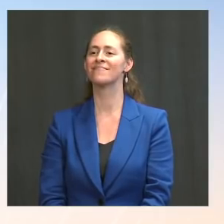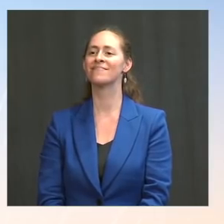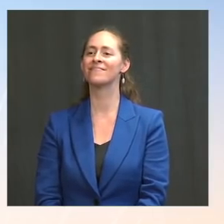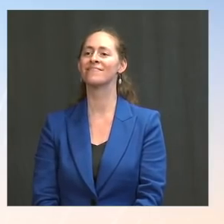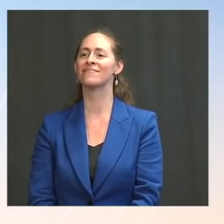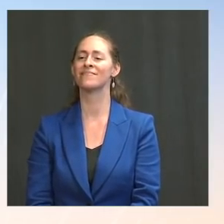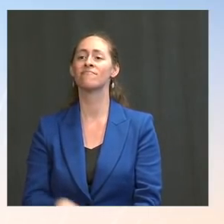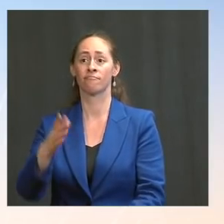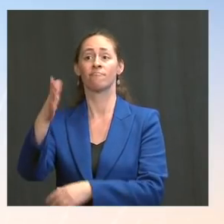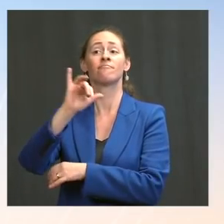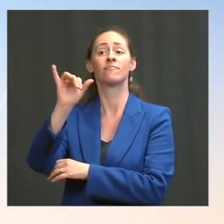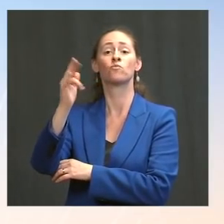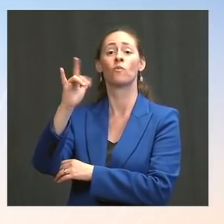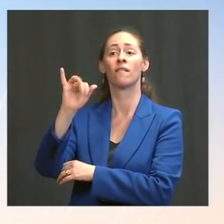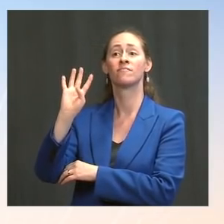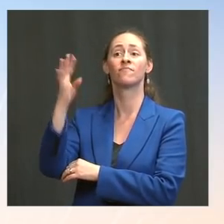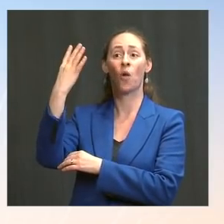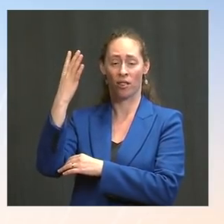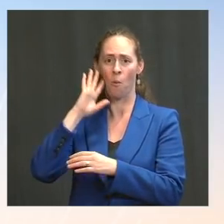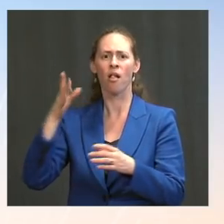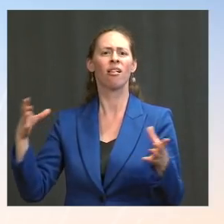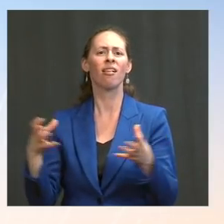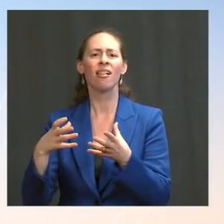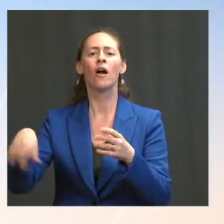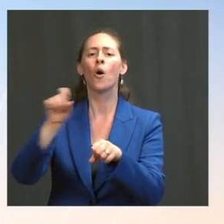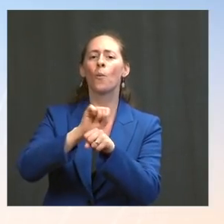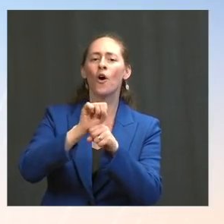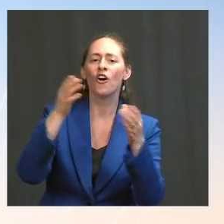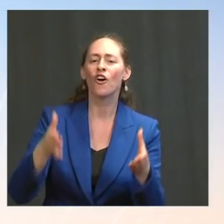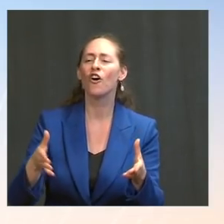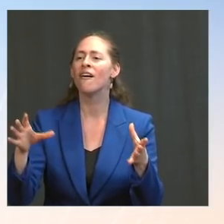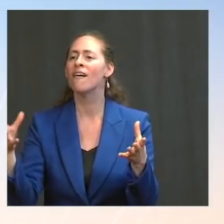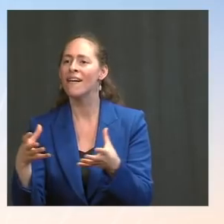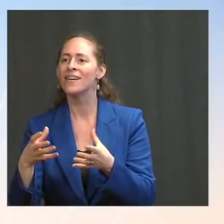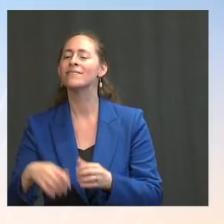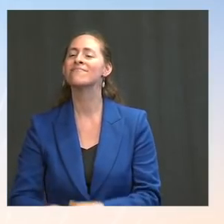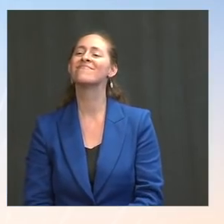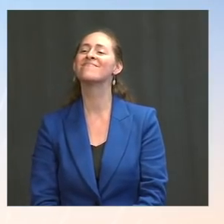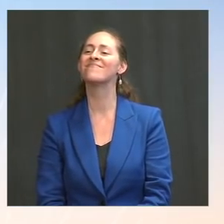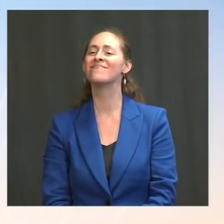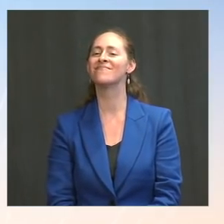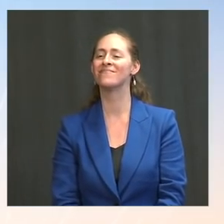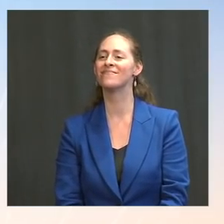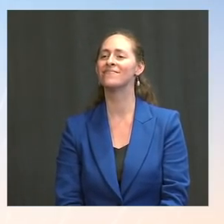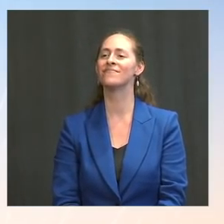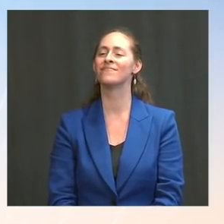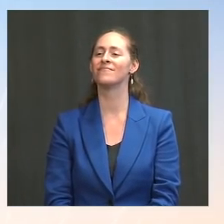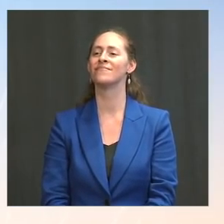Independence Day and independence from COVID-19. And later that night, the National Mall will be open for the traditional Independence